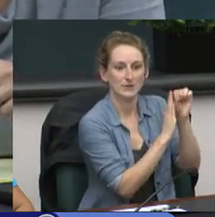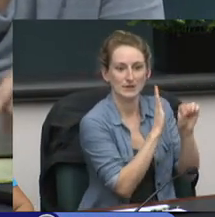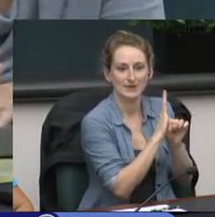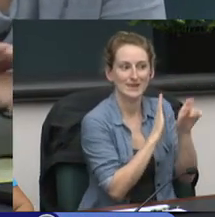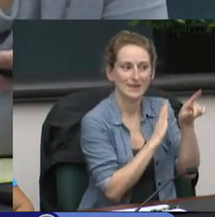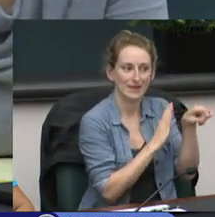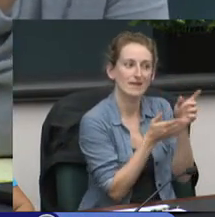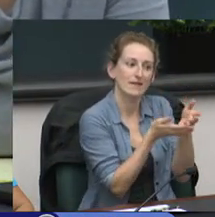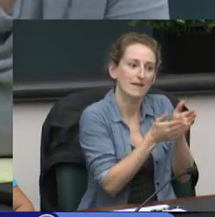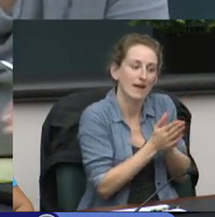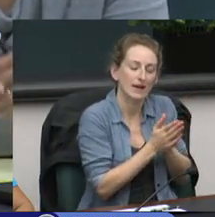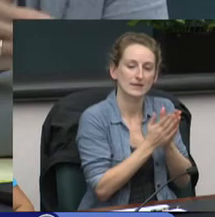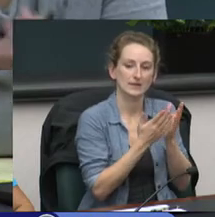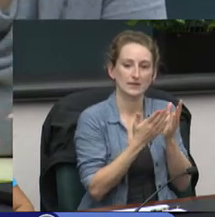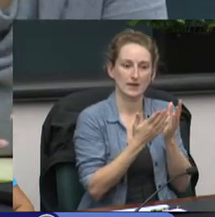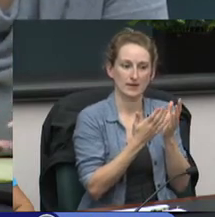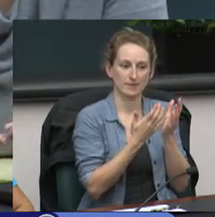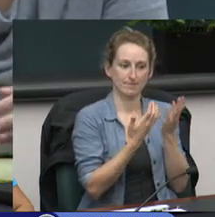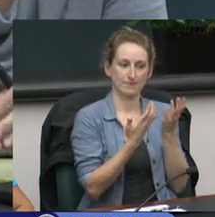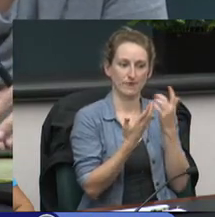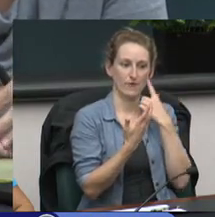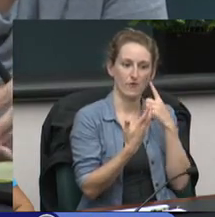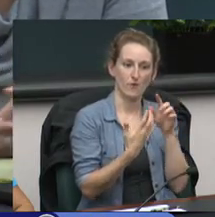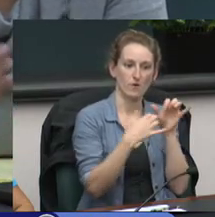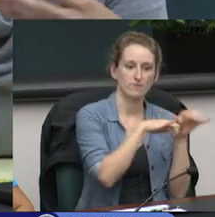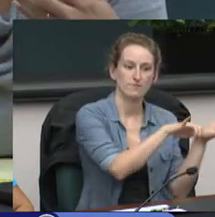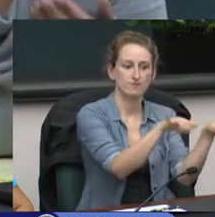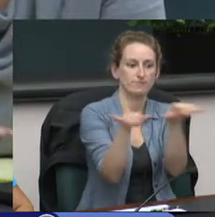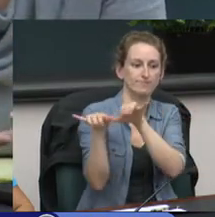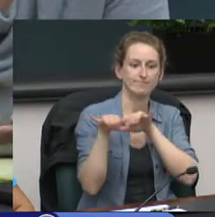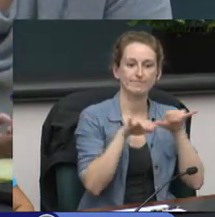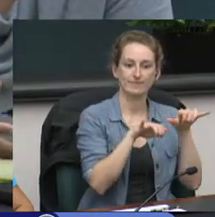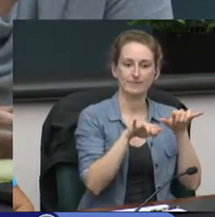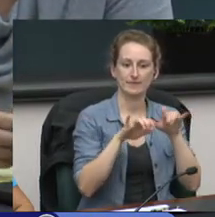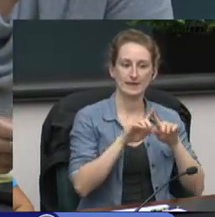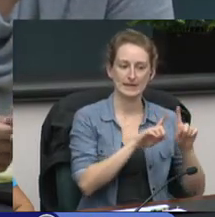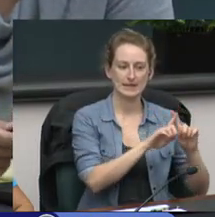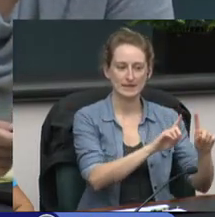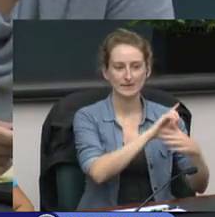across municipalities and so they have a model ordinance so they do recommend